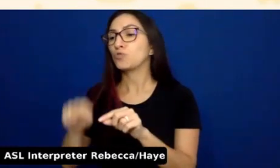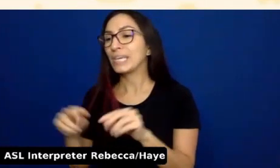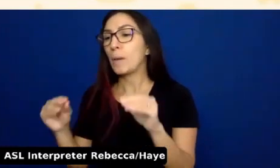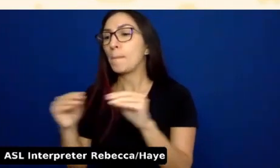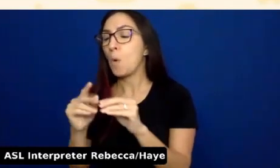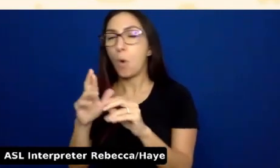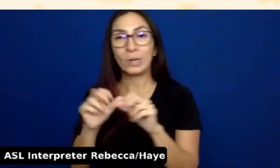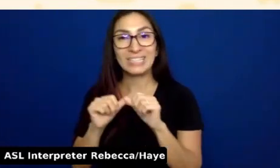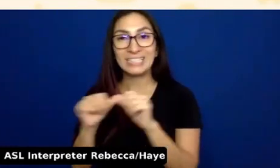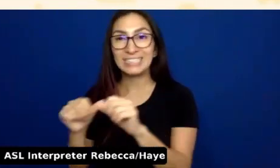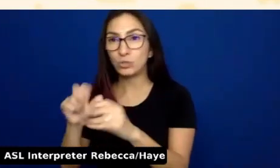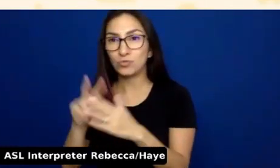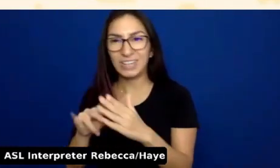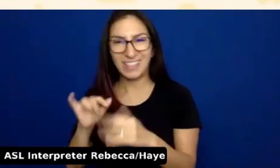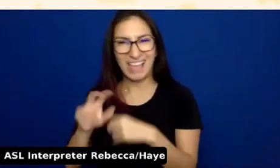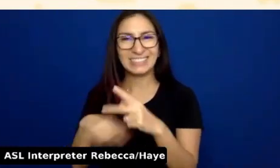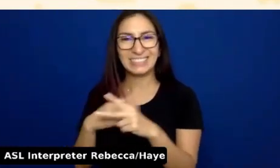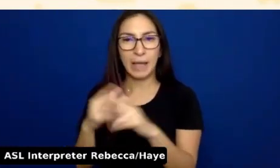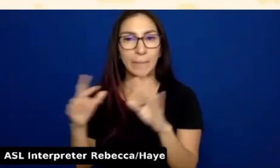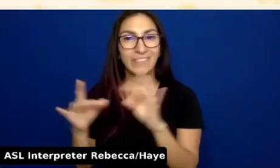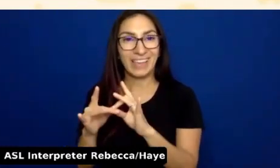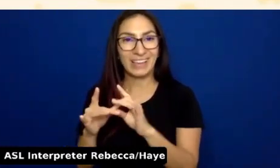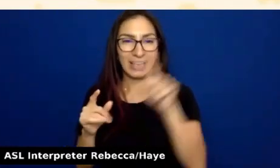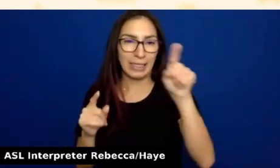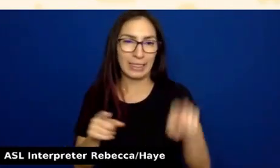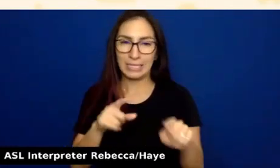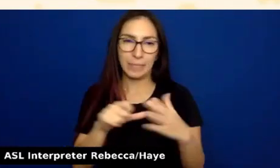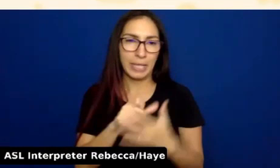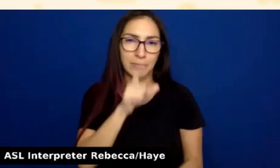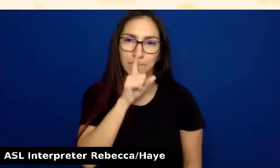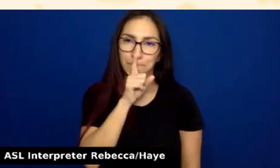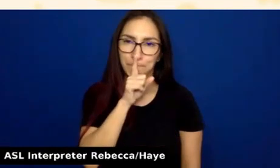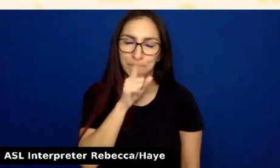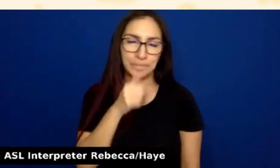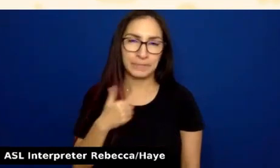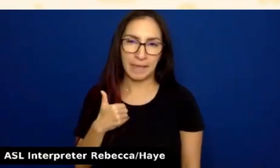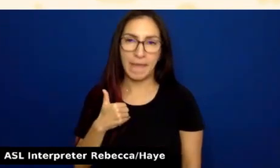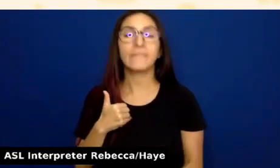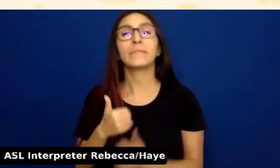This page is not using any of those, so it does not really apply.